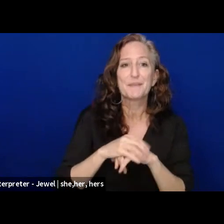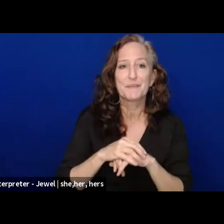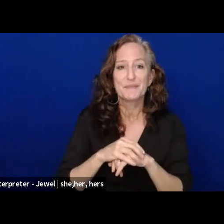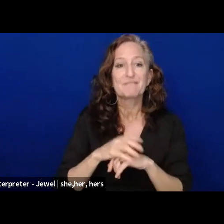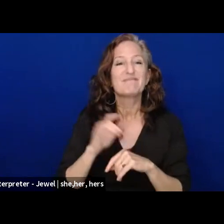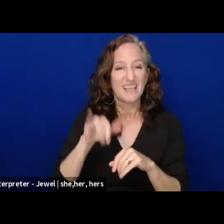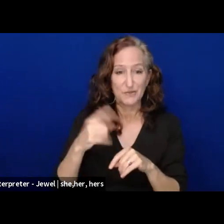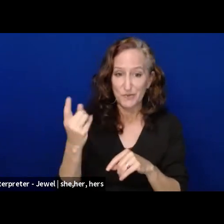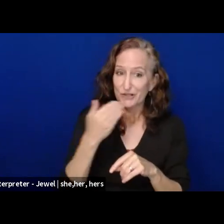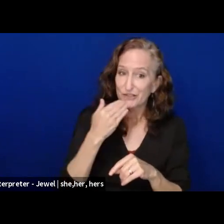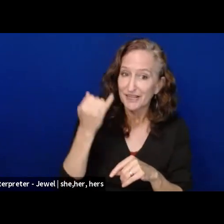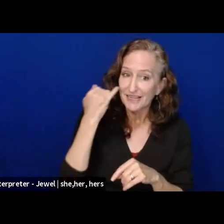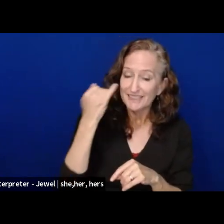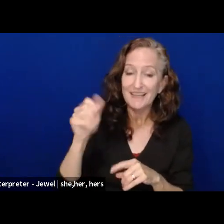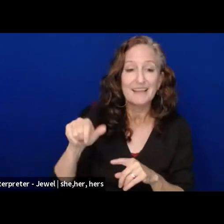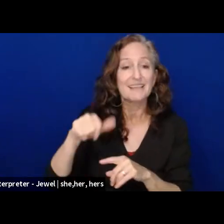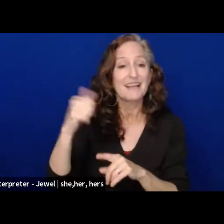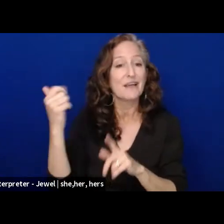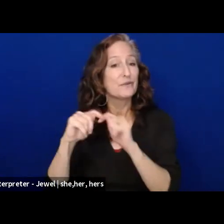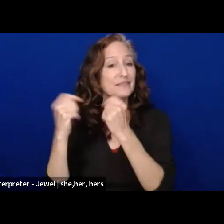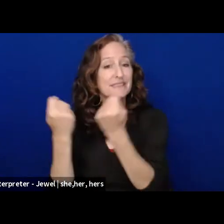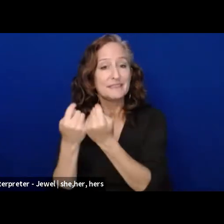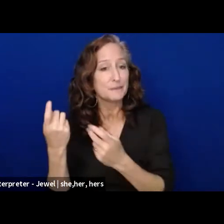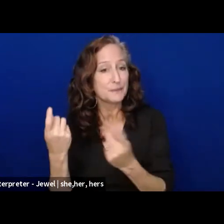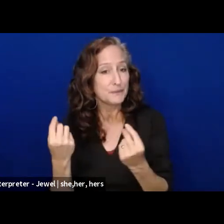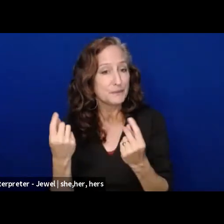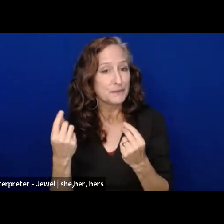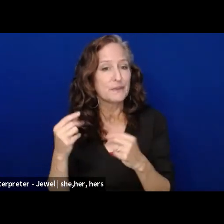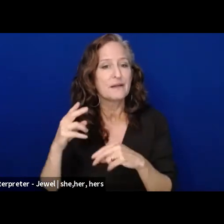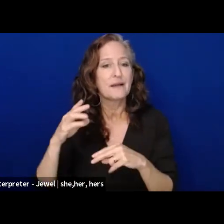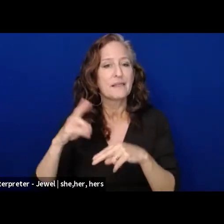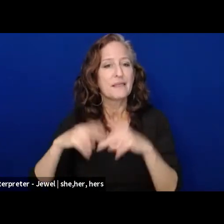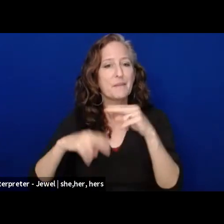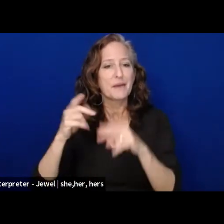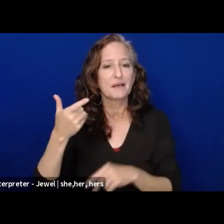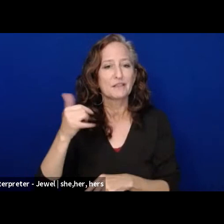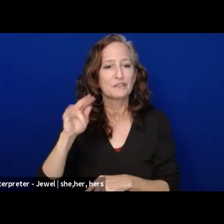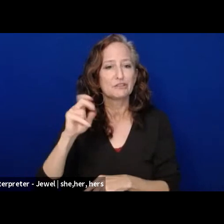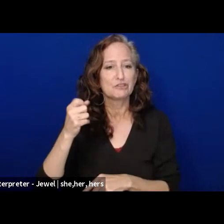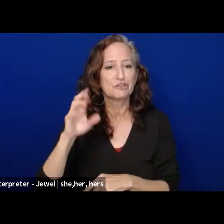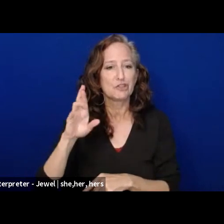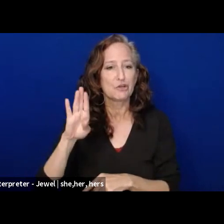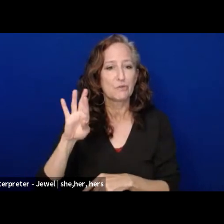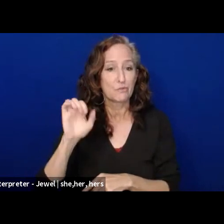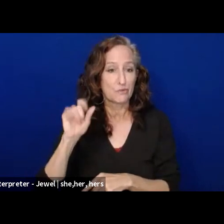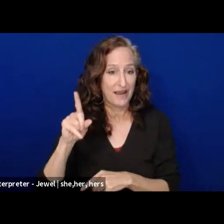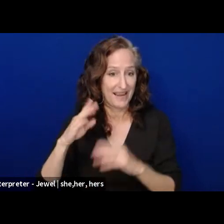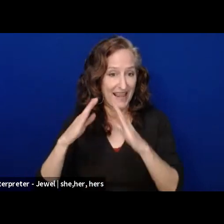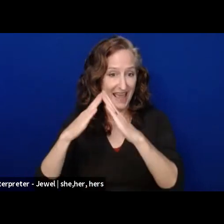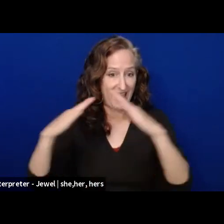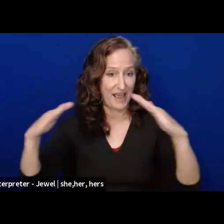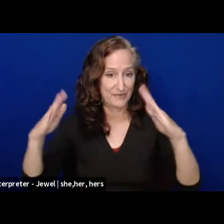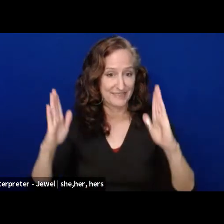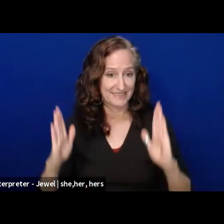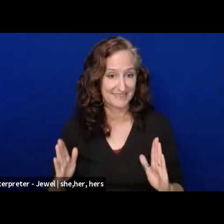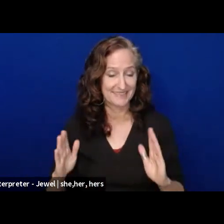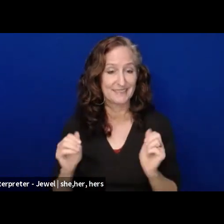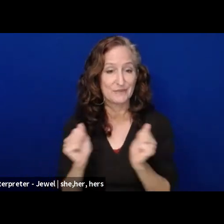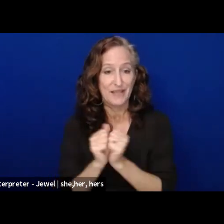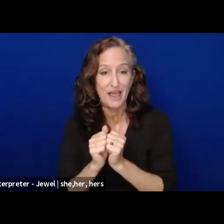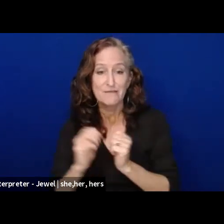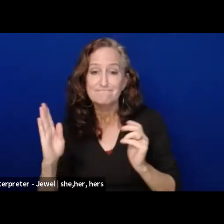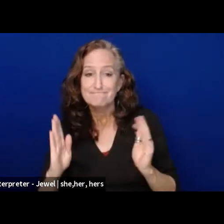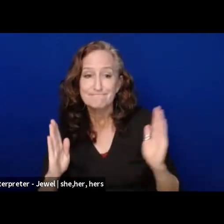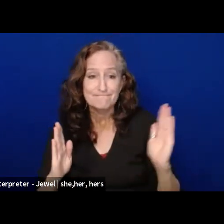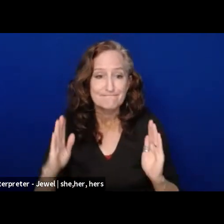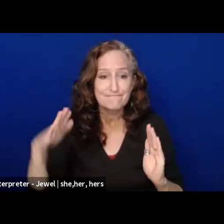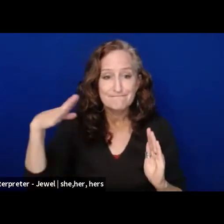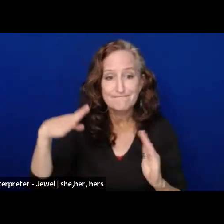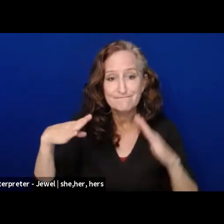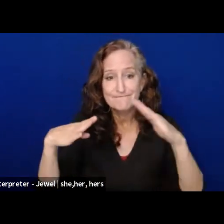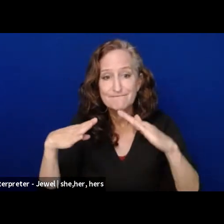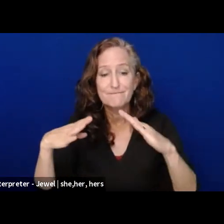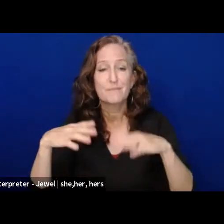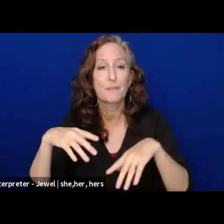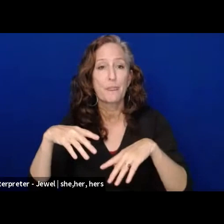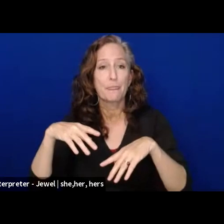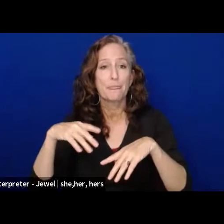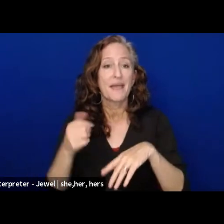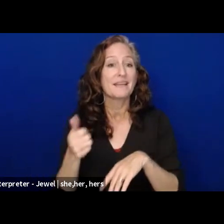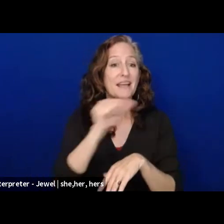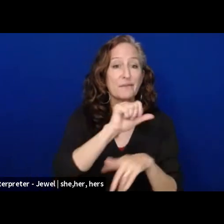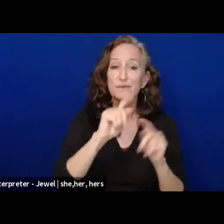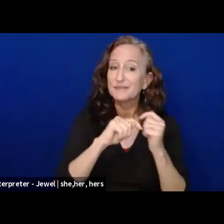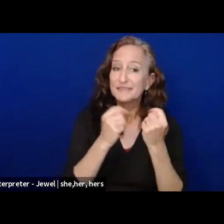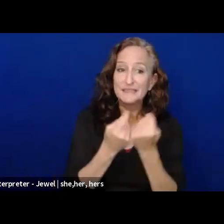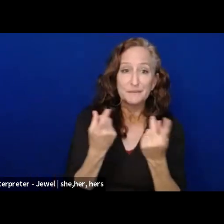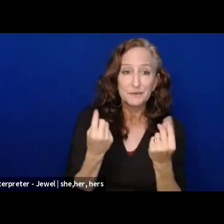built gingerbread houses together. Little things like that. Another team built terrariums together.